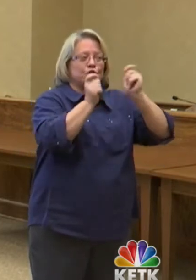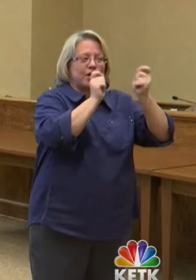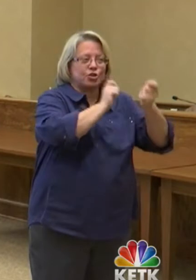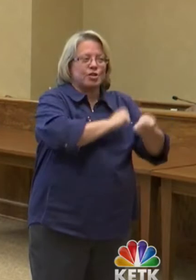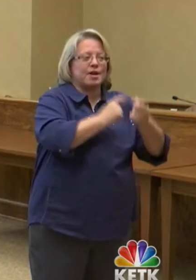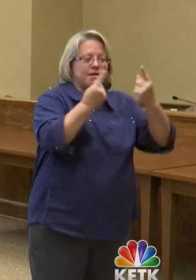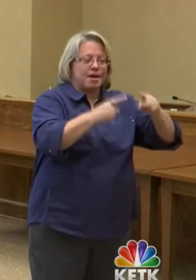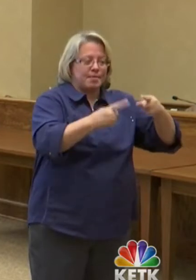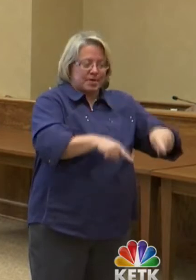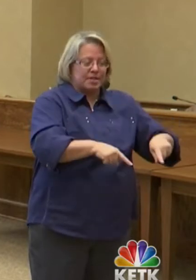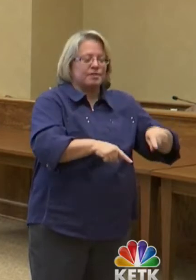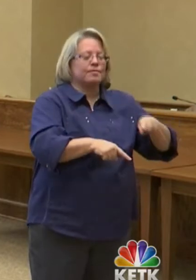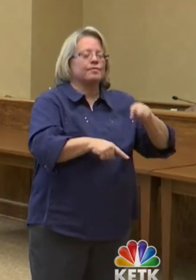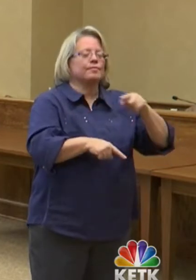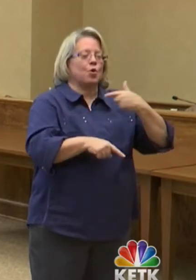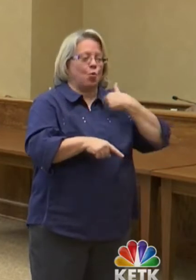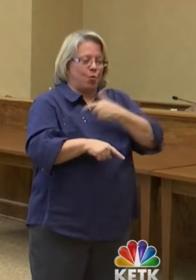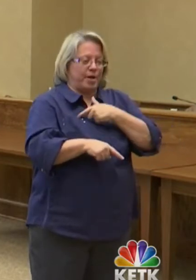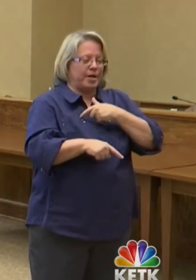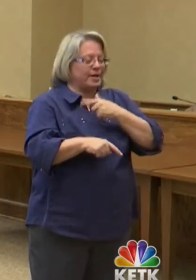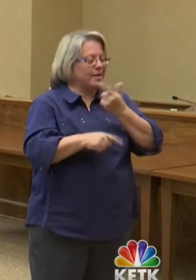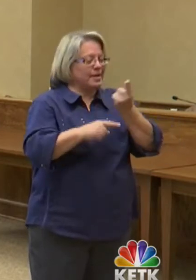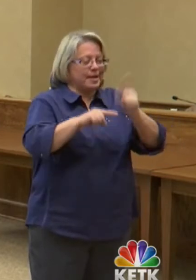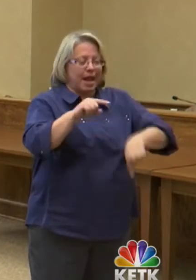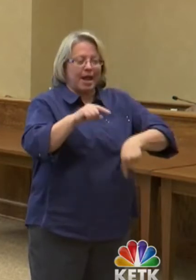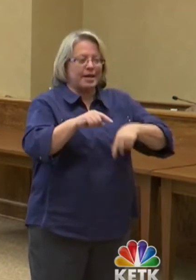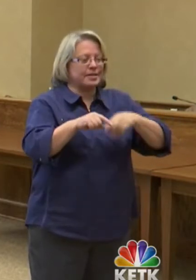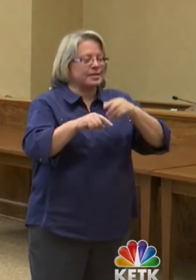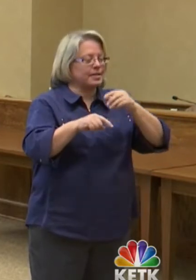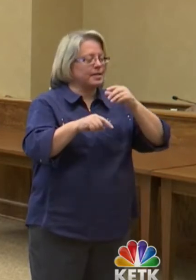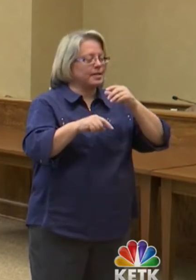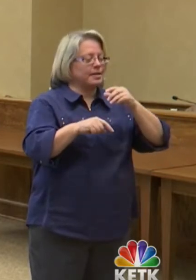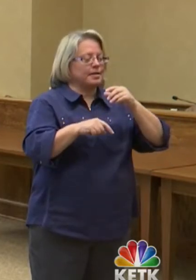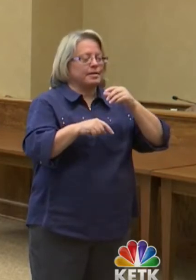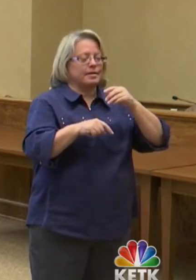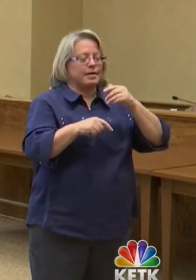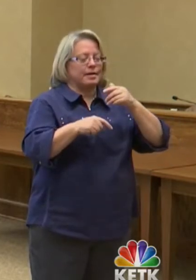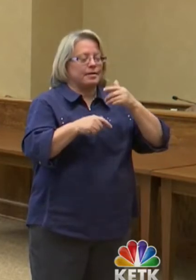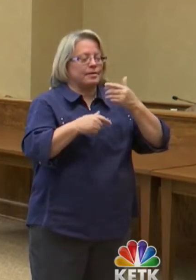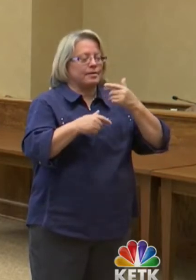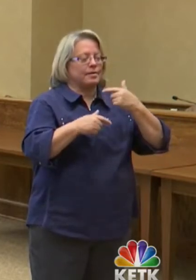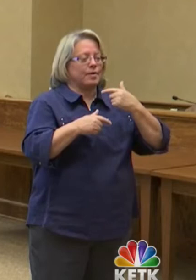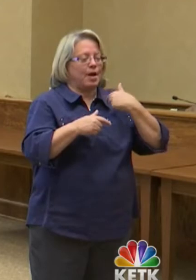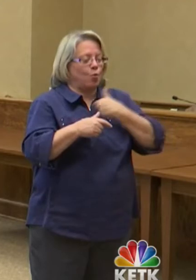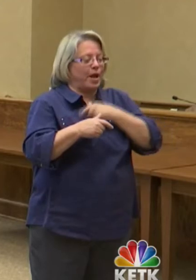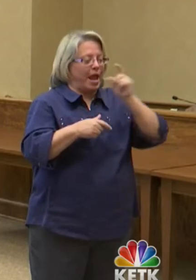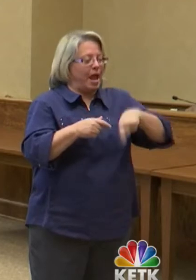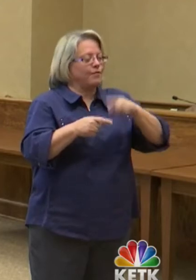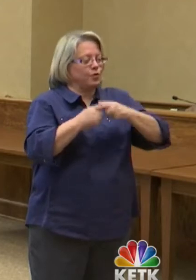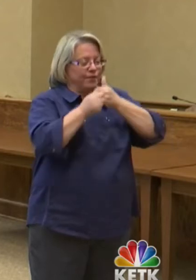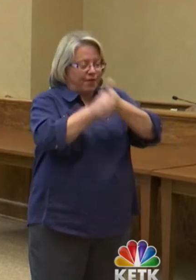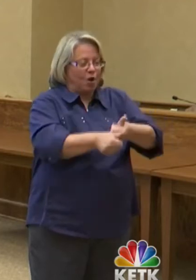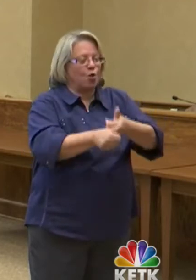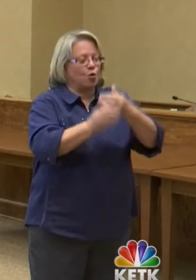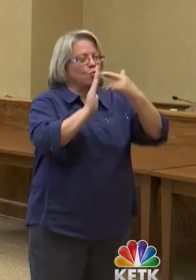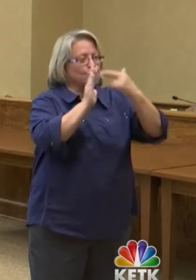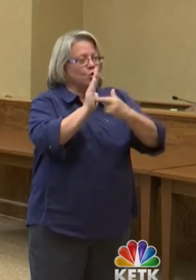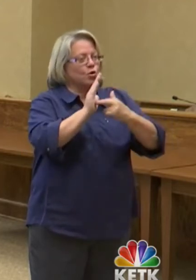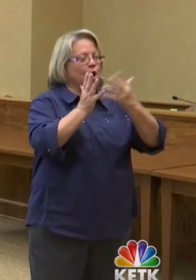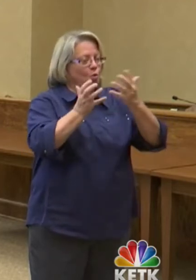WE CONTINUE TO BE A HEALTHY WHOLE COMMUNITY. I THINK NOW AT THIS TIME WHEN WE HEAR ABOUT THE CHANGES THAT